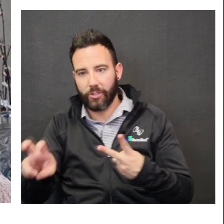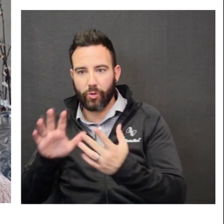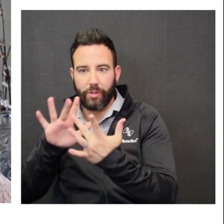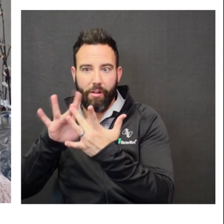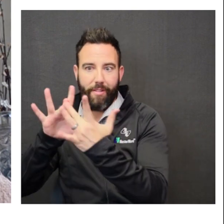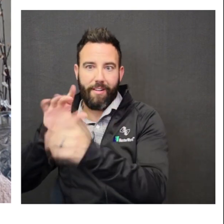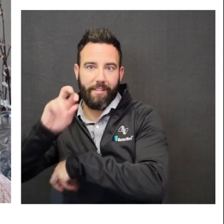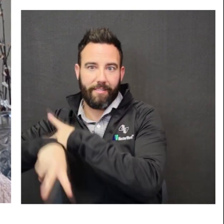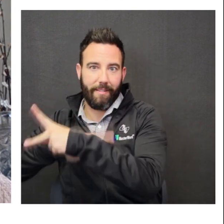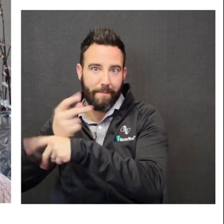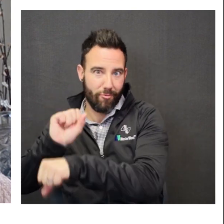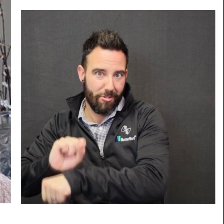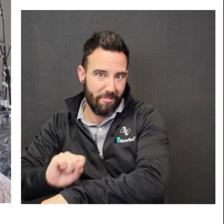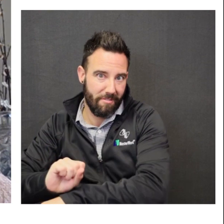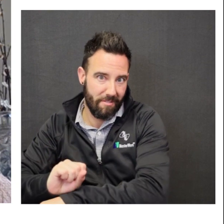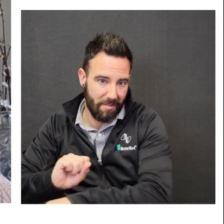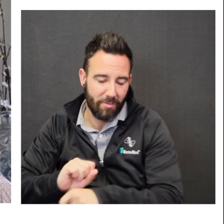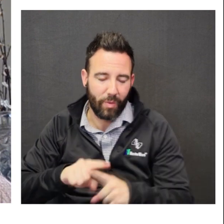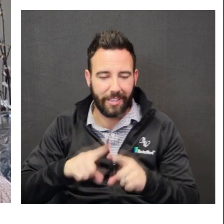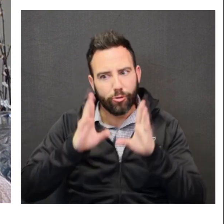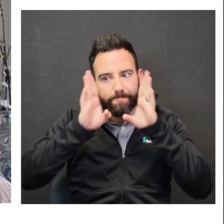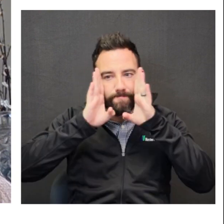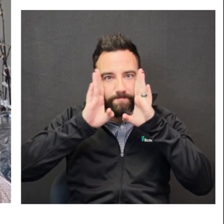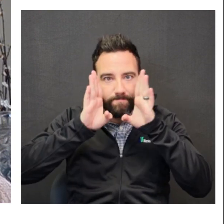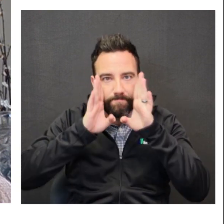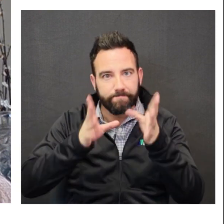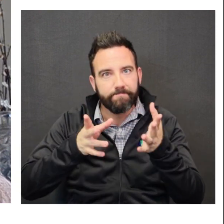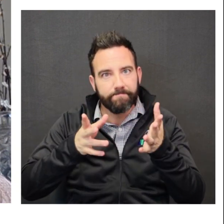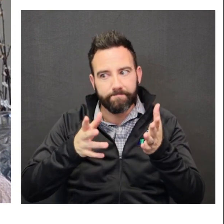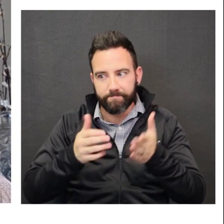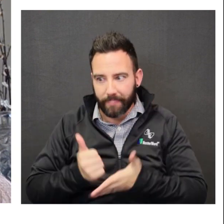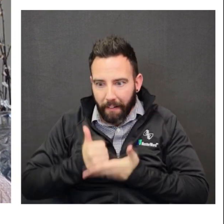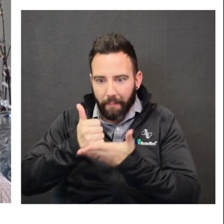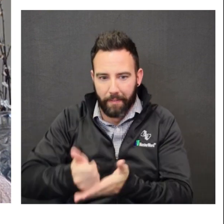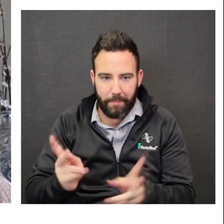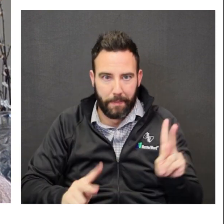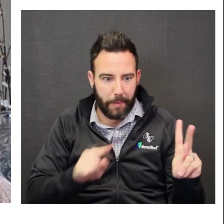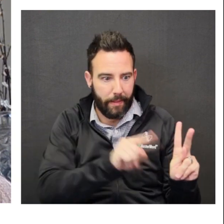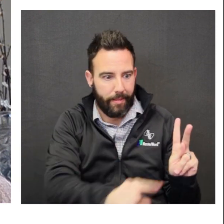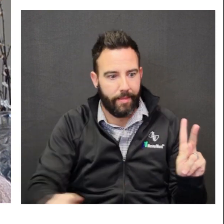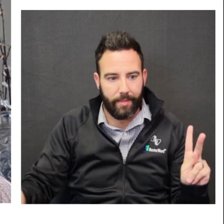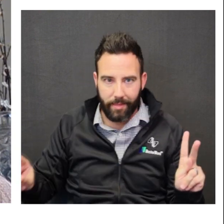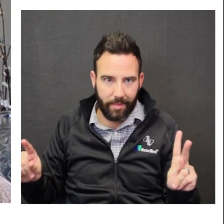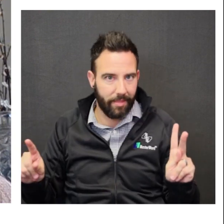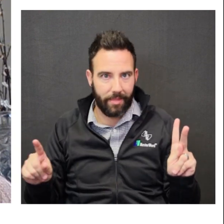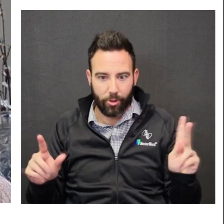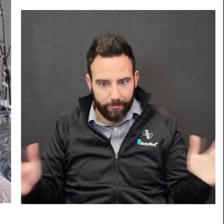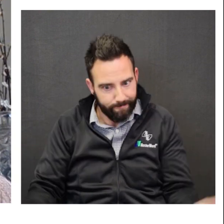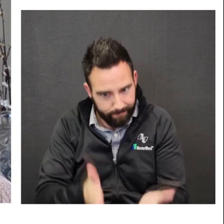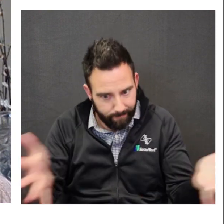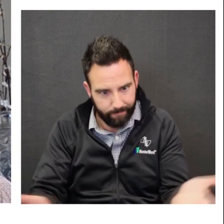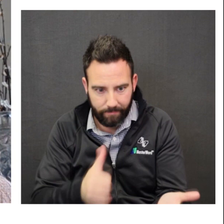the field and the companies who help, you know, help us hook up with the people we interpret for.